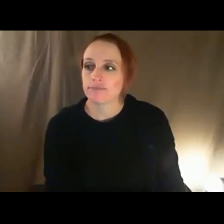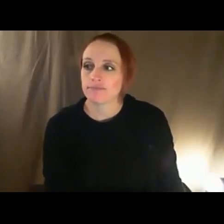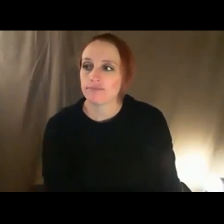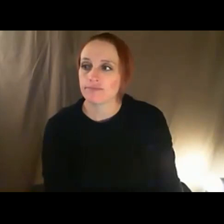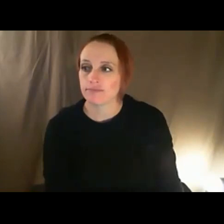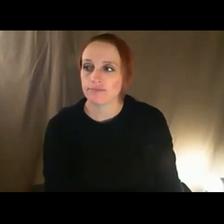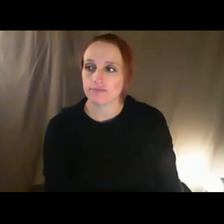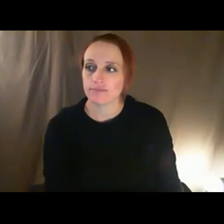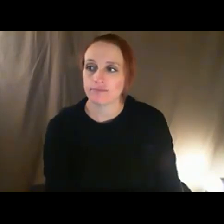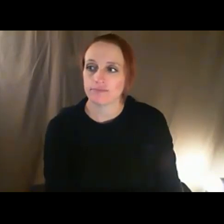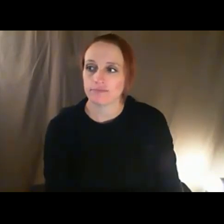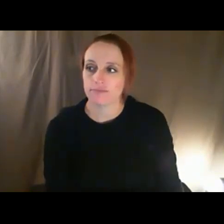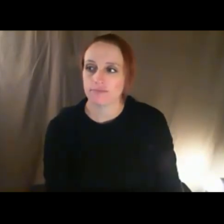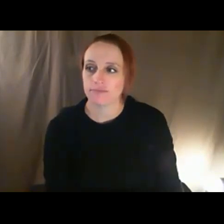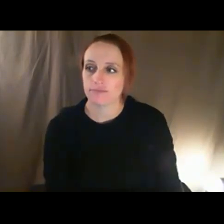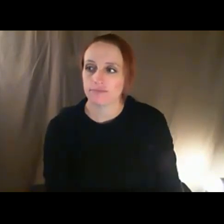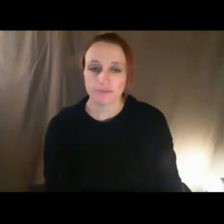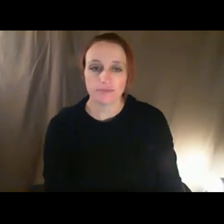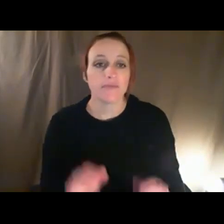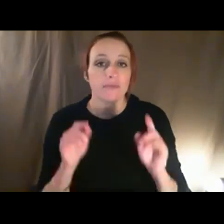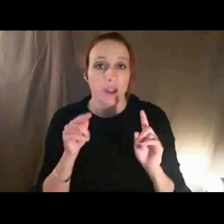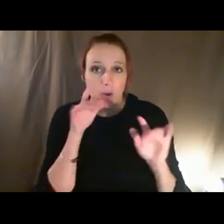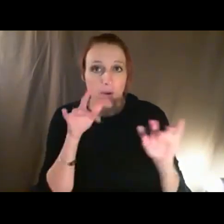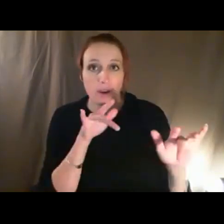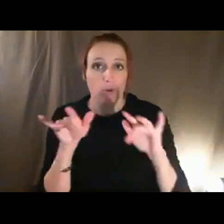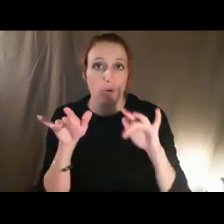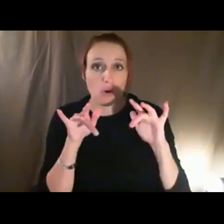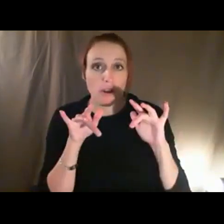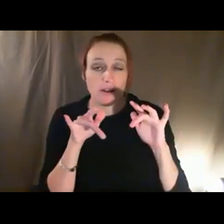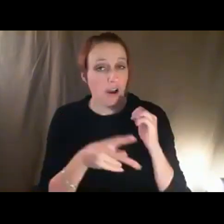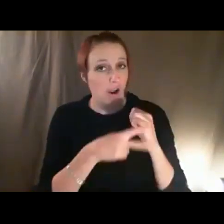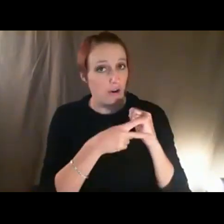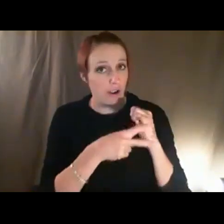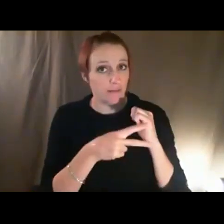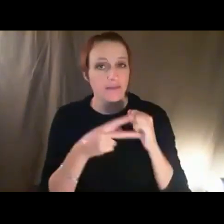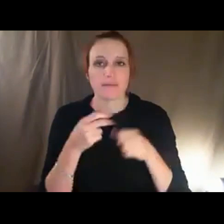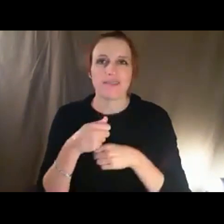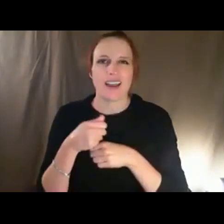Laura Plummer: So, this webinar will be recorded and archived. It will be made available at a later date and an